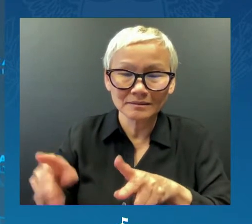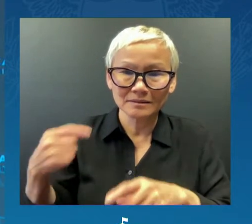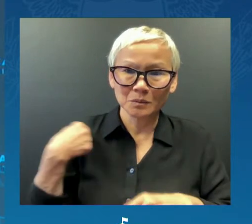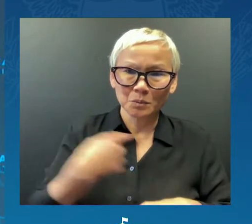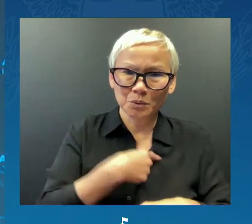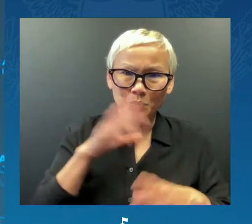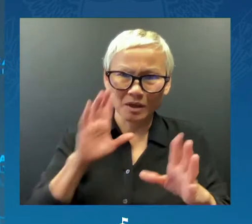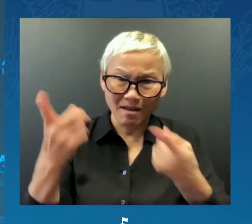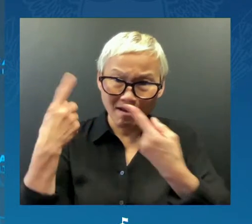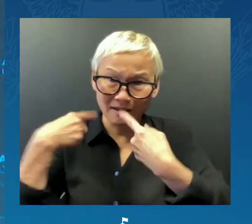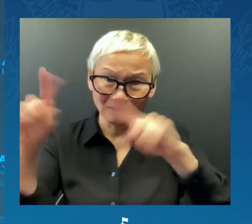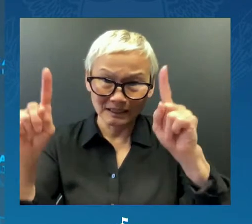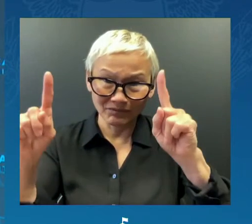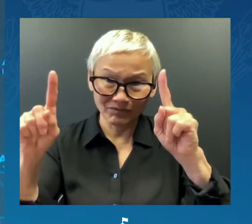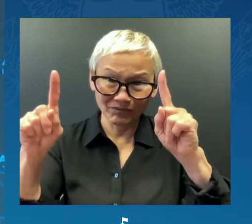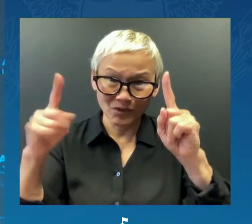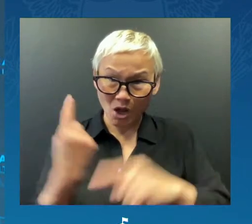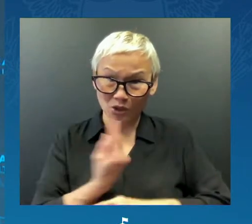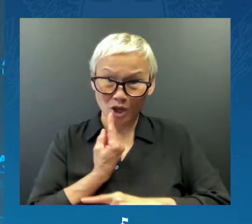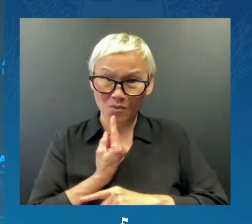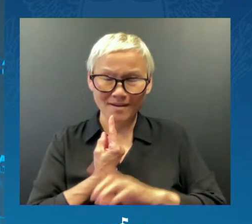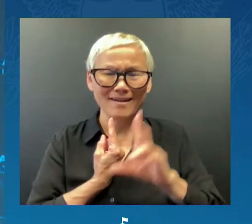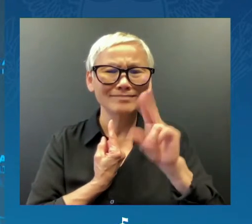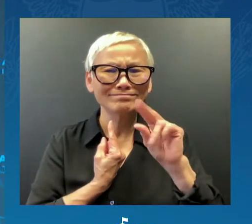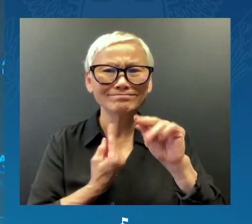But we must invest in this coalition.